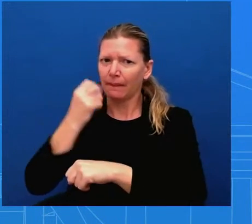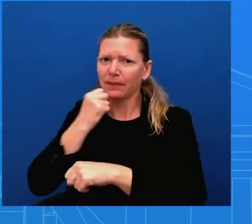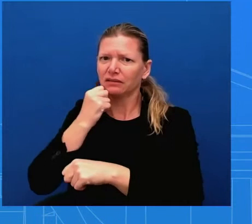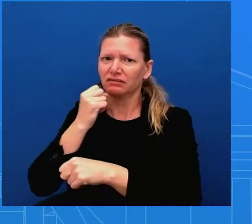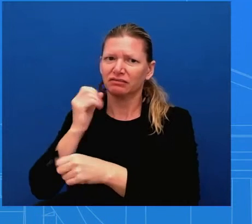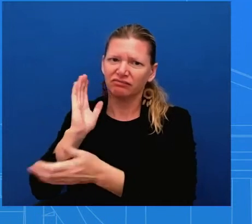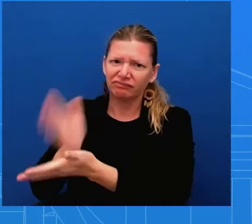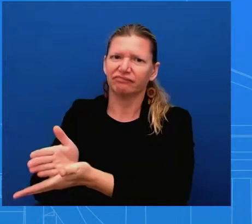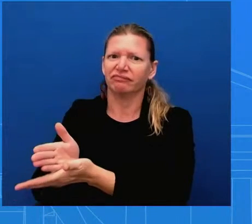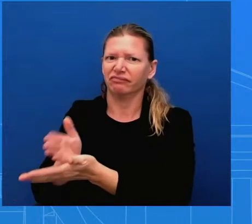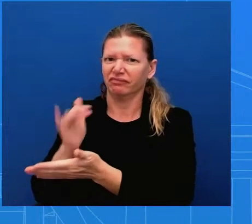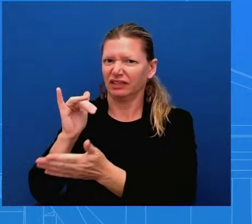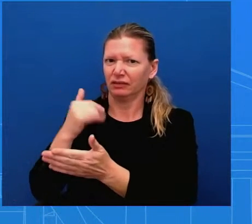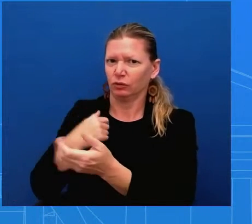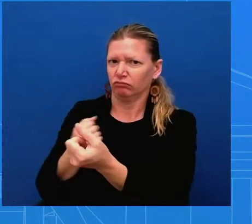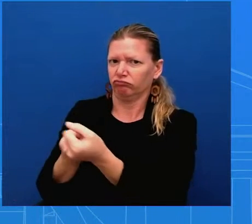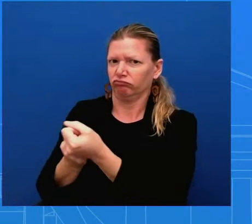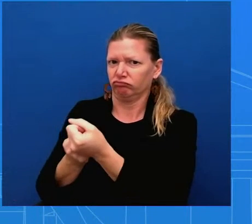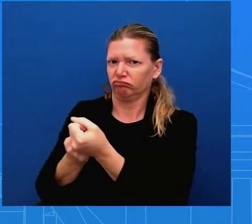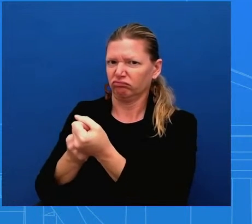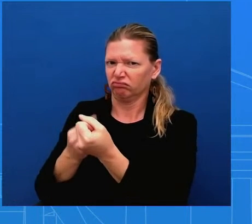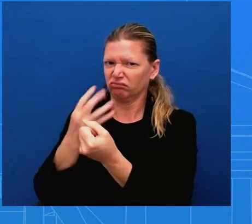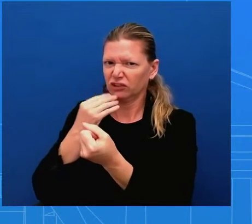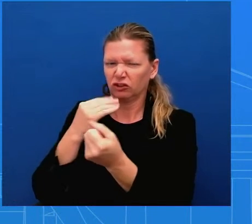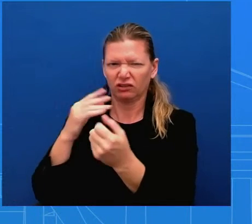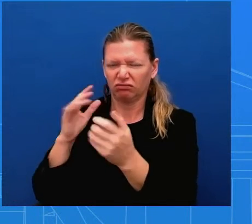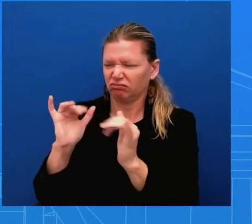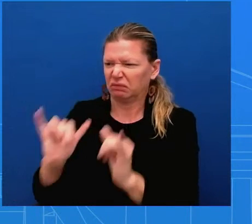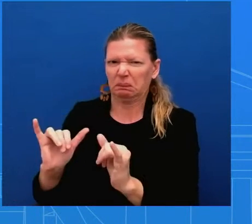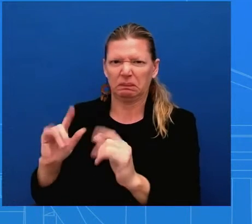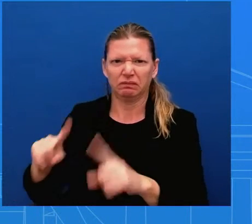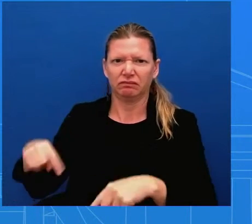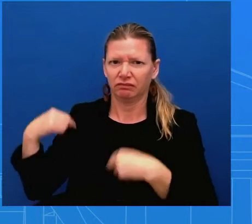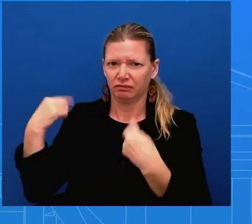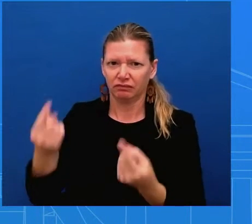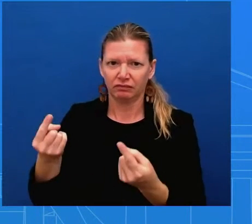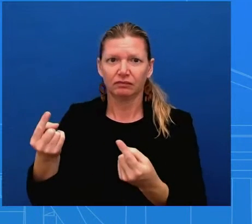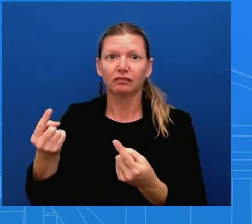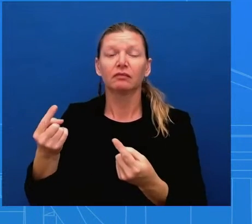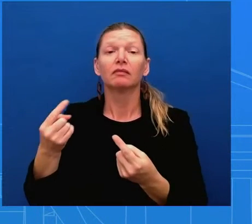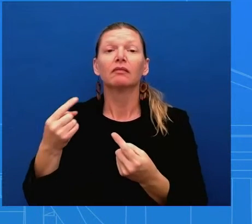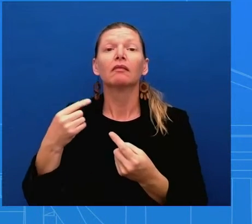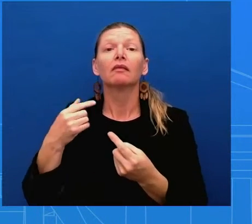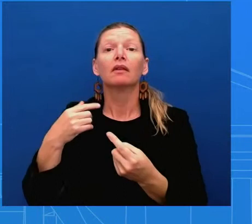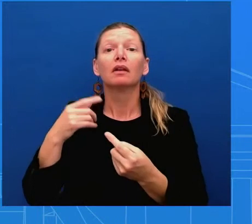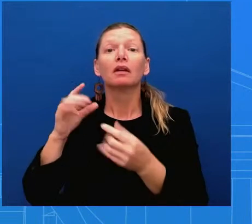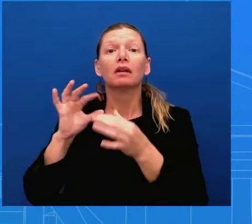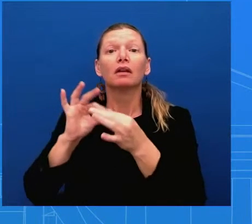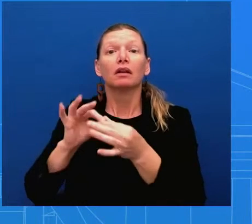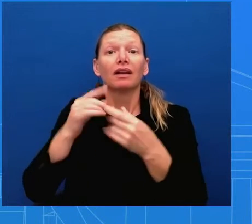that the President made in the interview yes- -- last week on CNN, we have paused only one shipment.